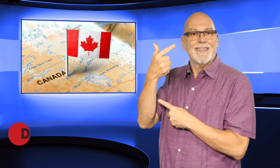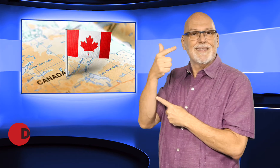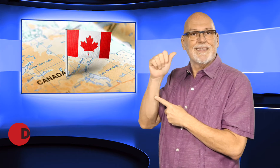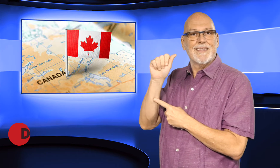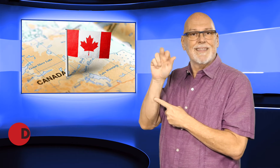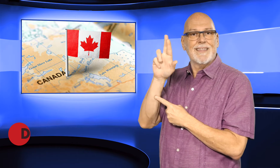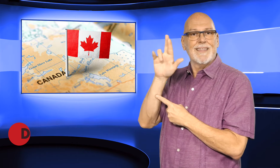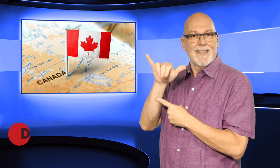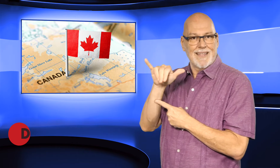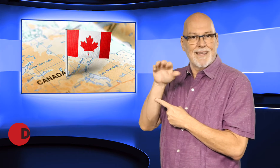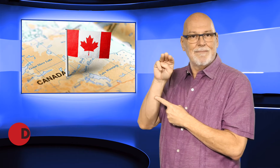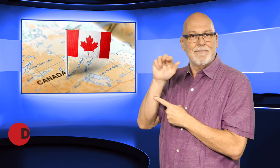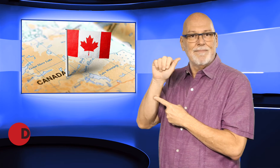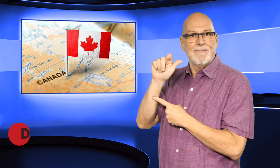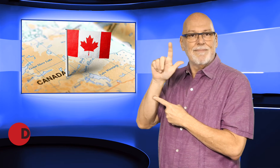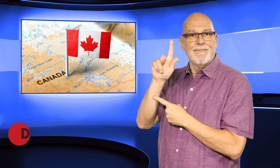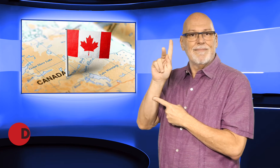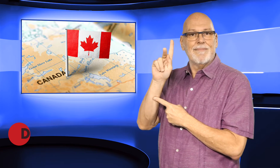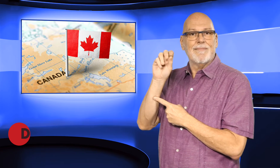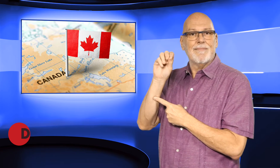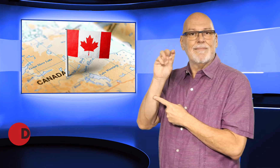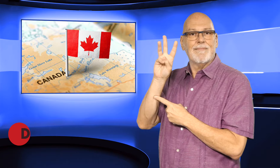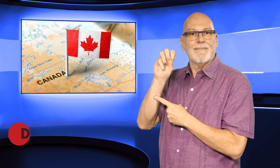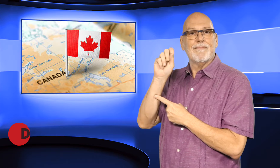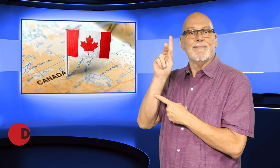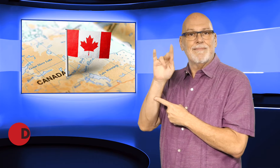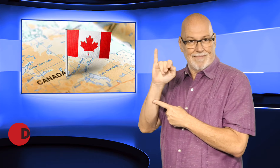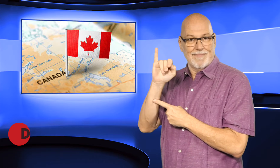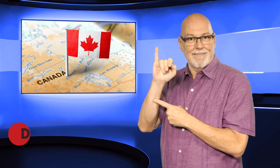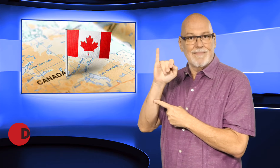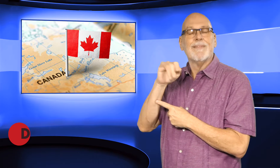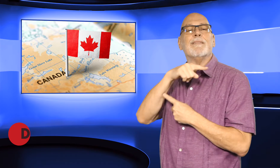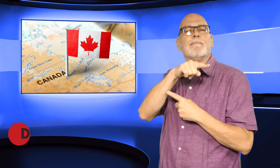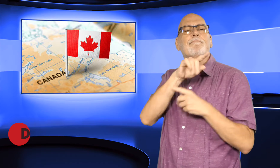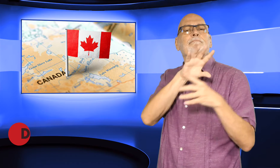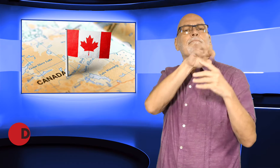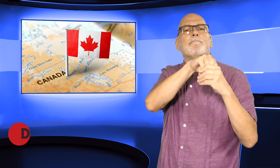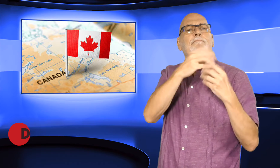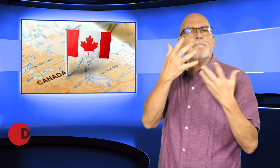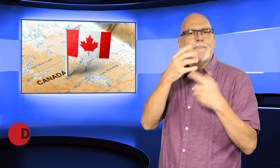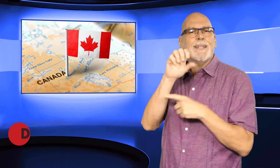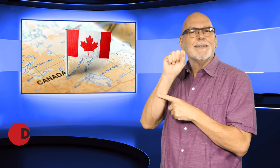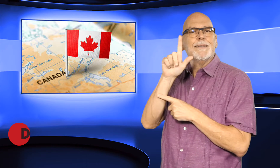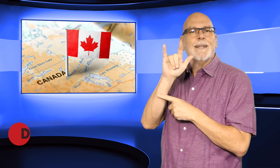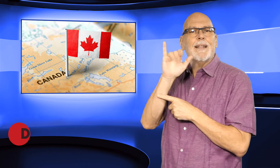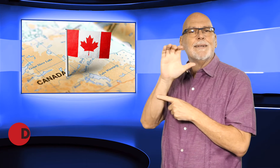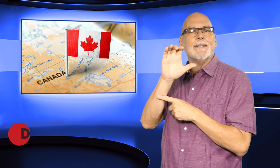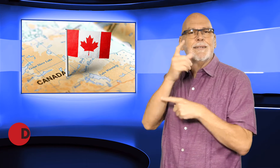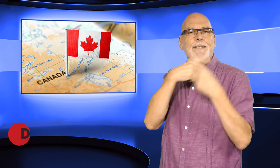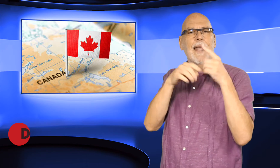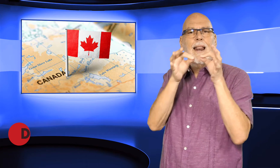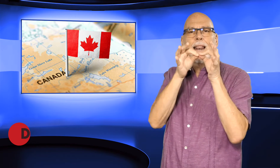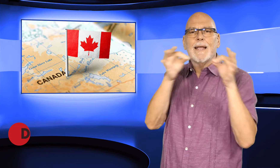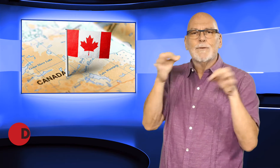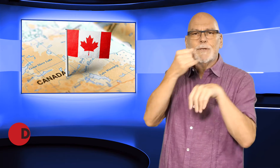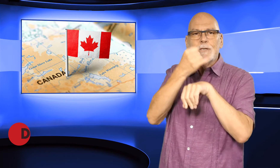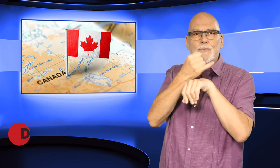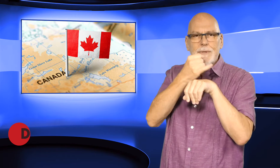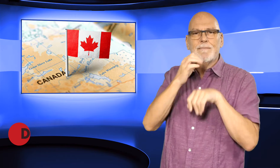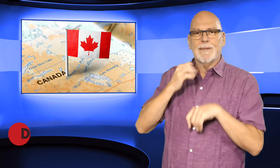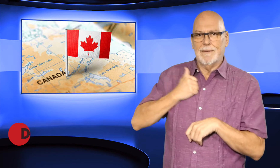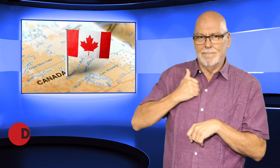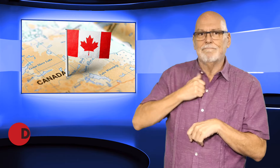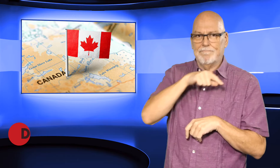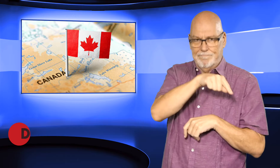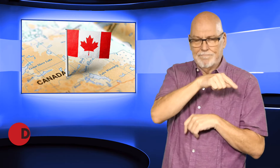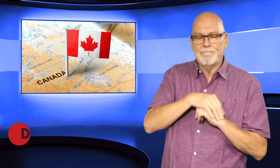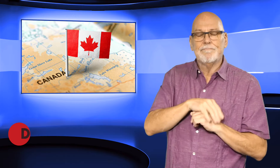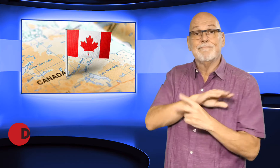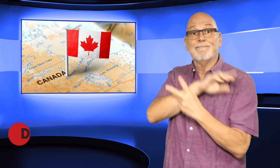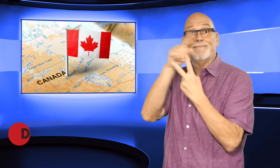Gary Malkowski with Sign Language Institute Canada (SLIC)